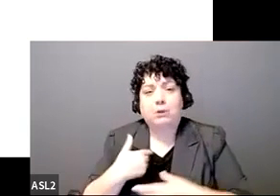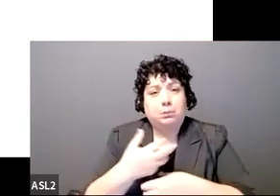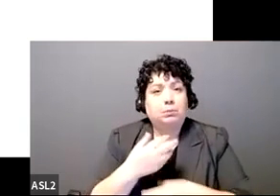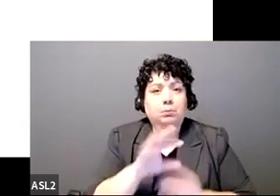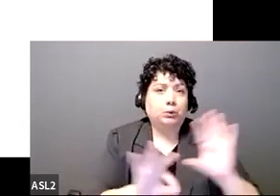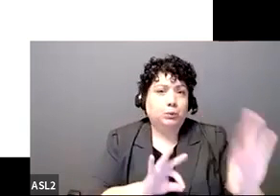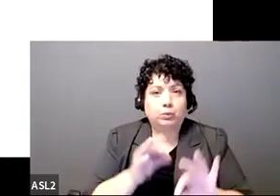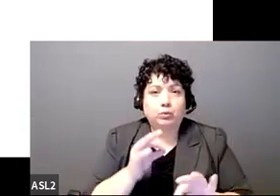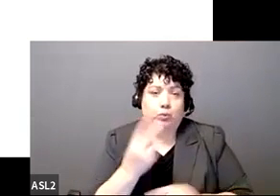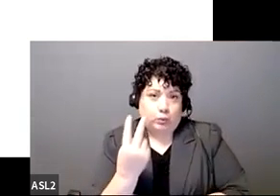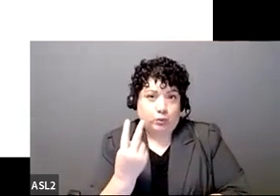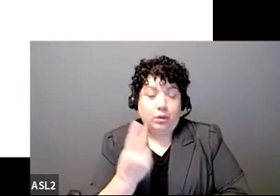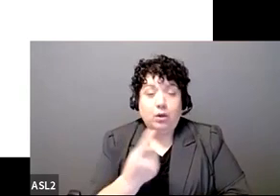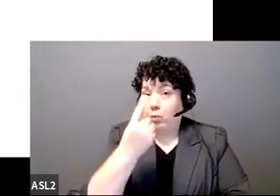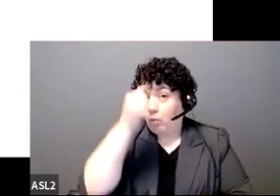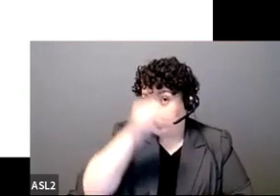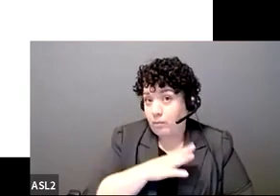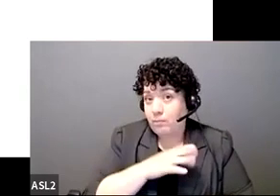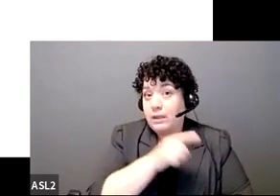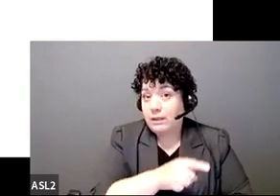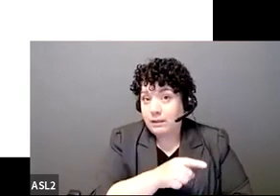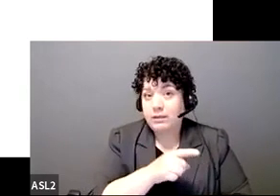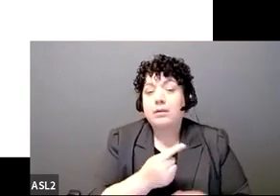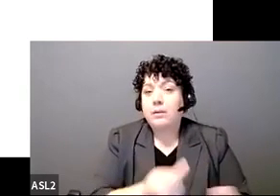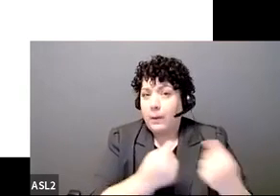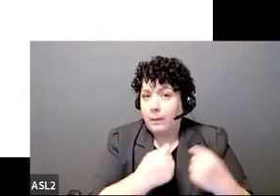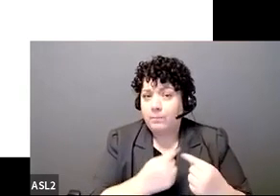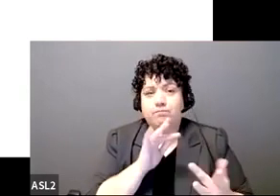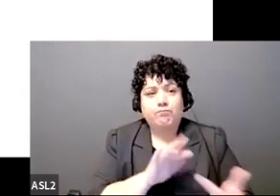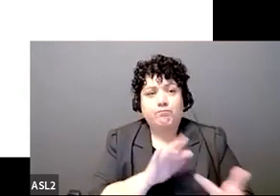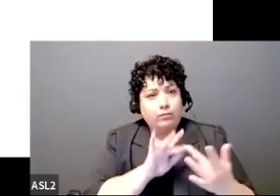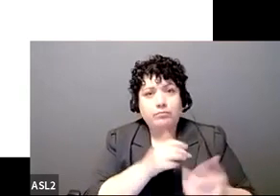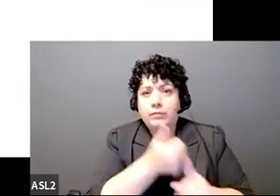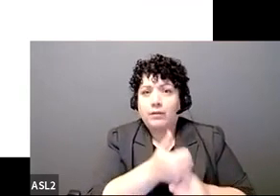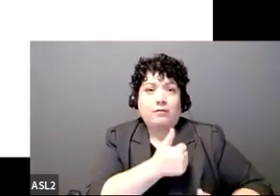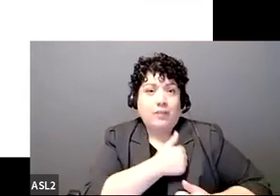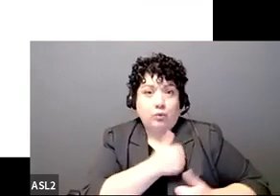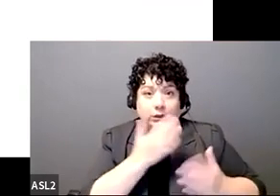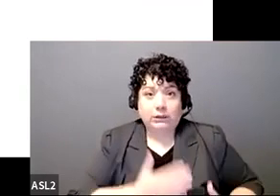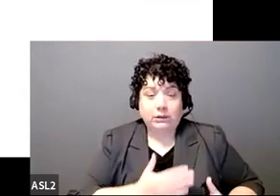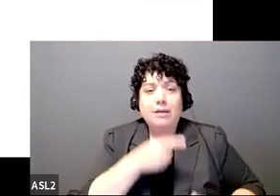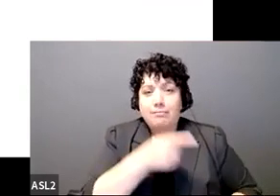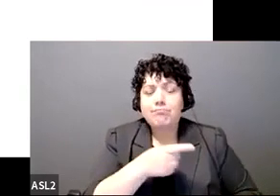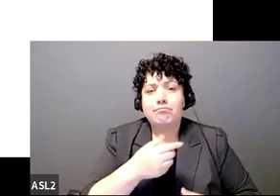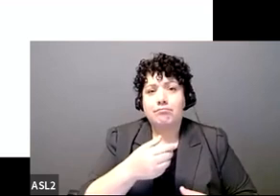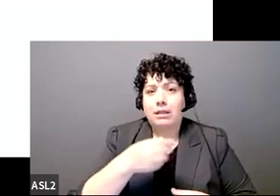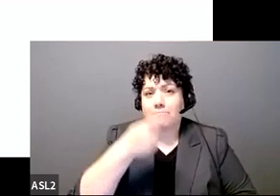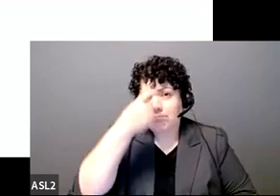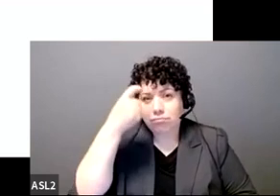one was a gentleman that came in he was a veteran and he had post-traumatic stress and severe